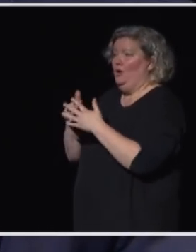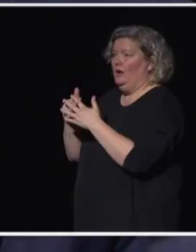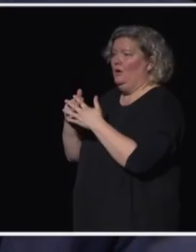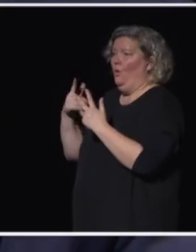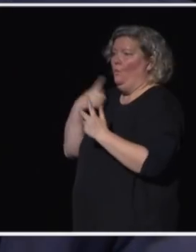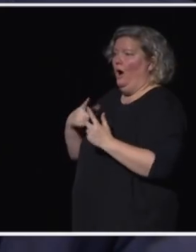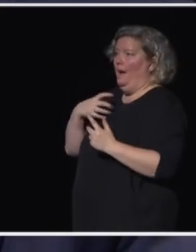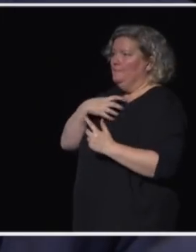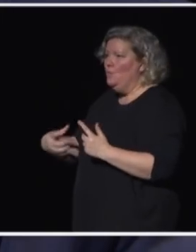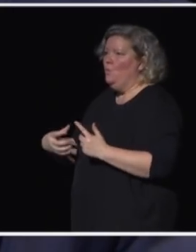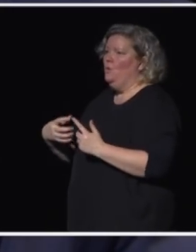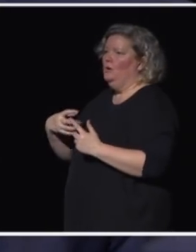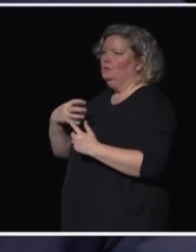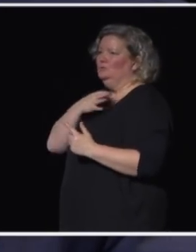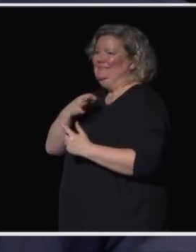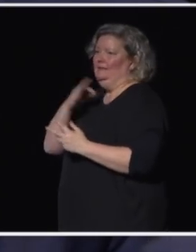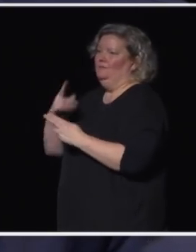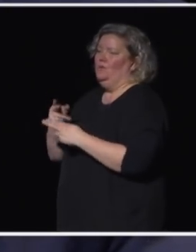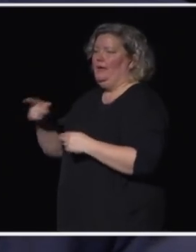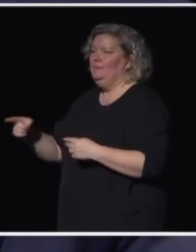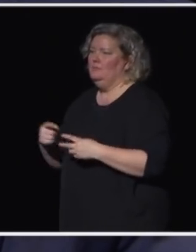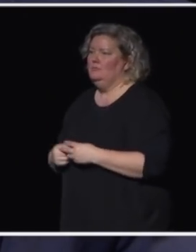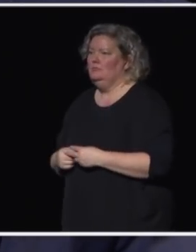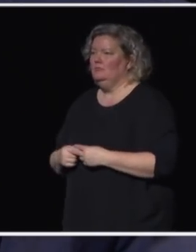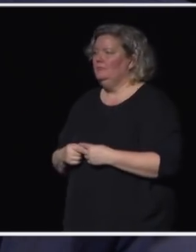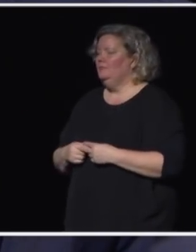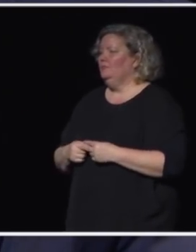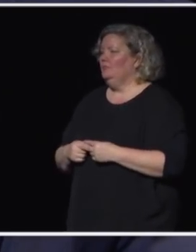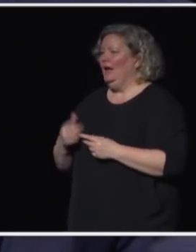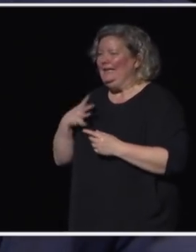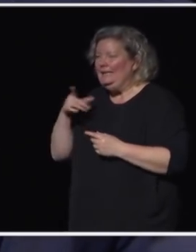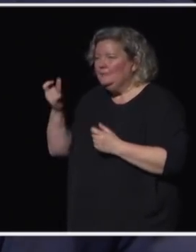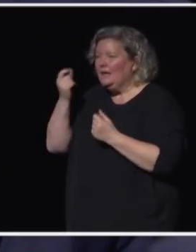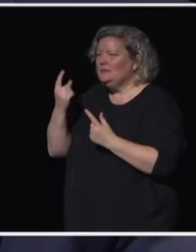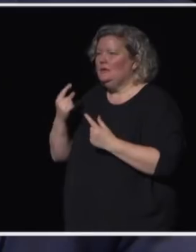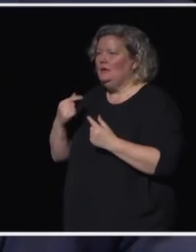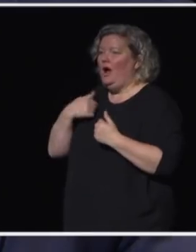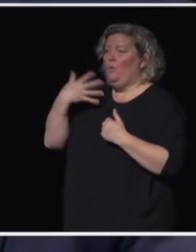so true for him particularly. And I wanted the reader to understand that because,